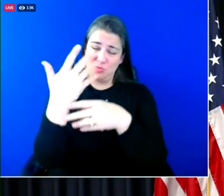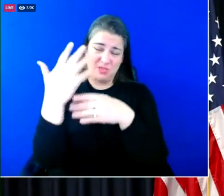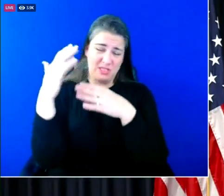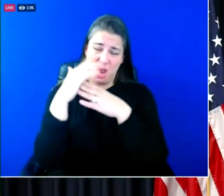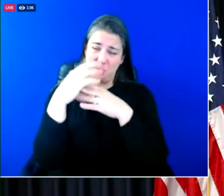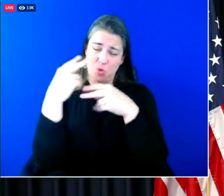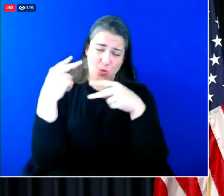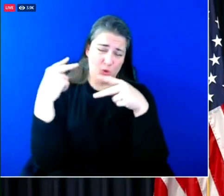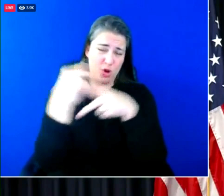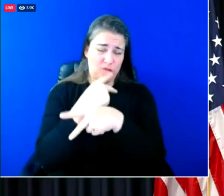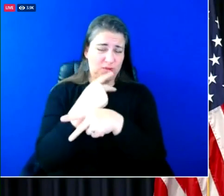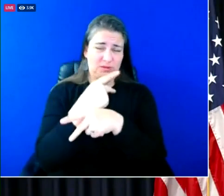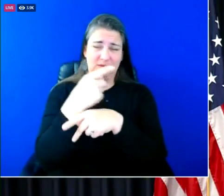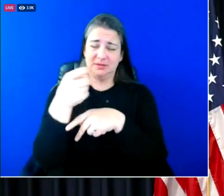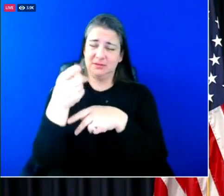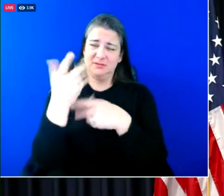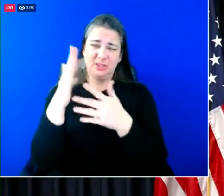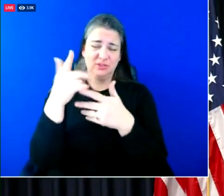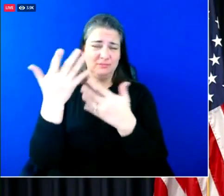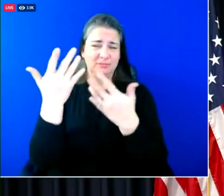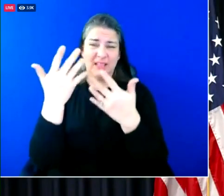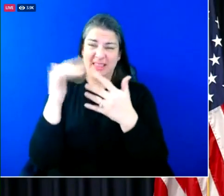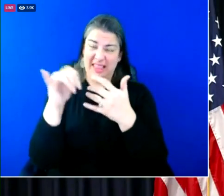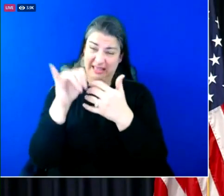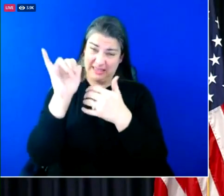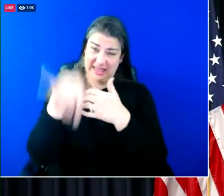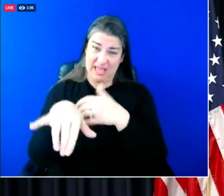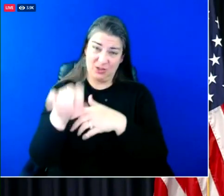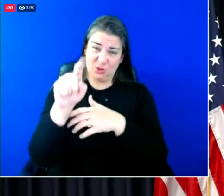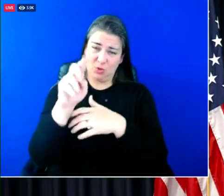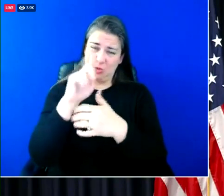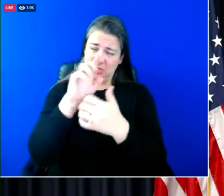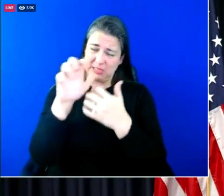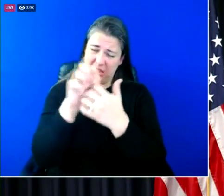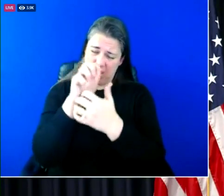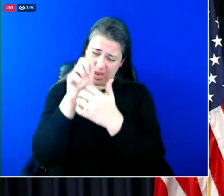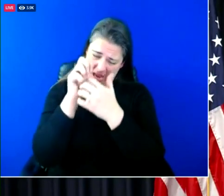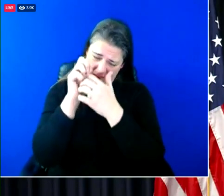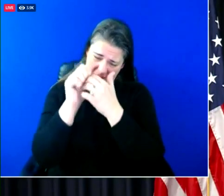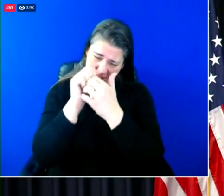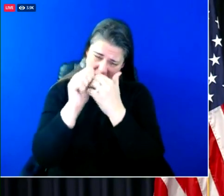damage inflicted by that storm was historic. This will be on the average